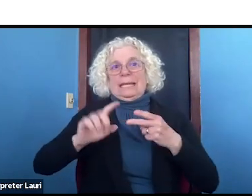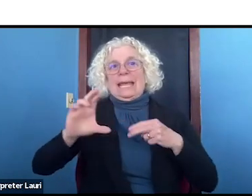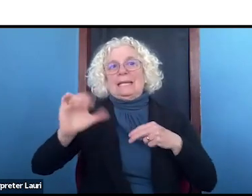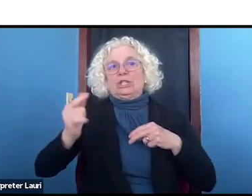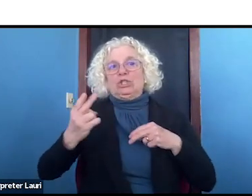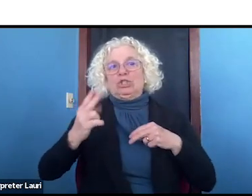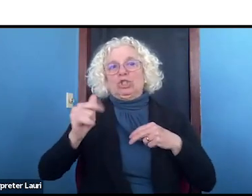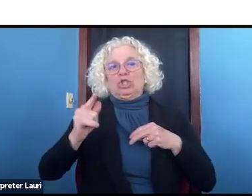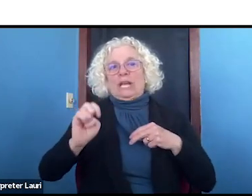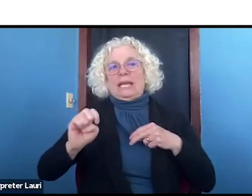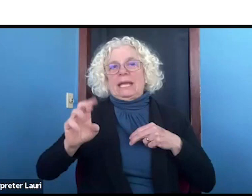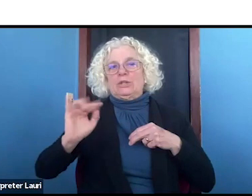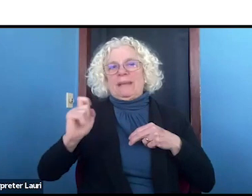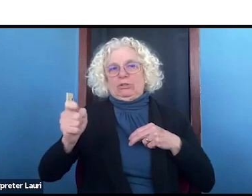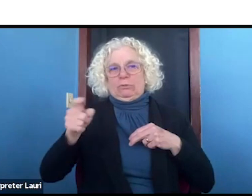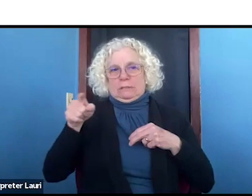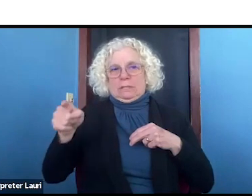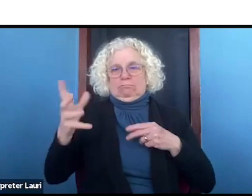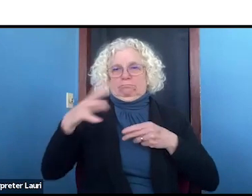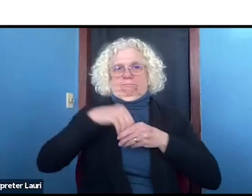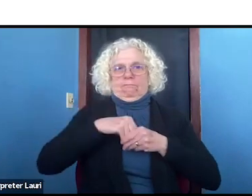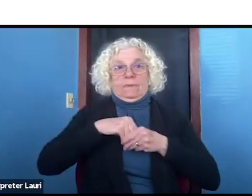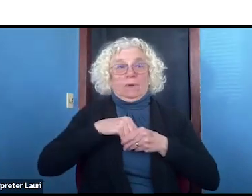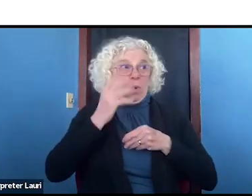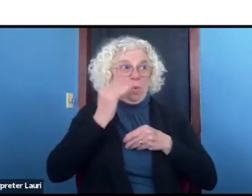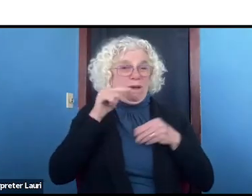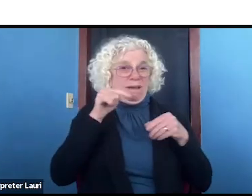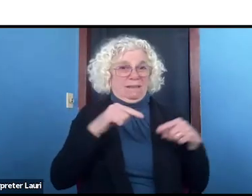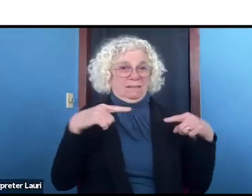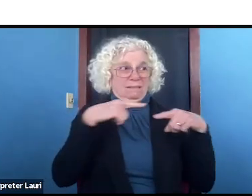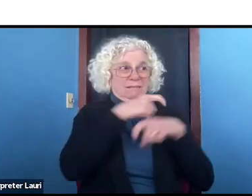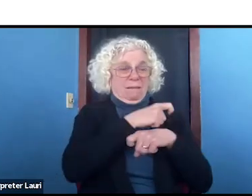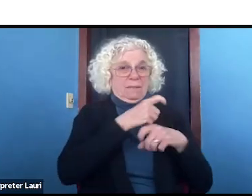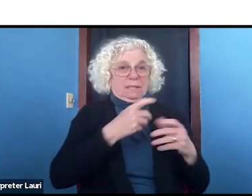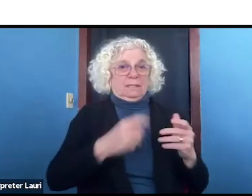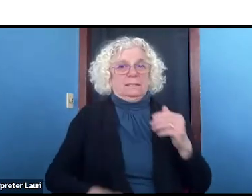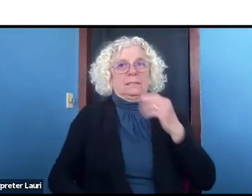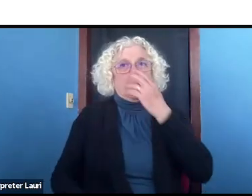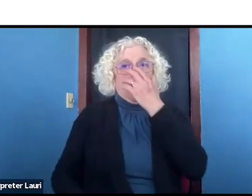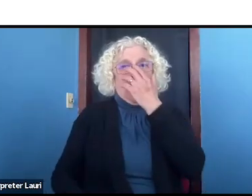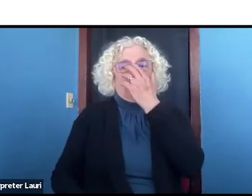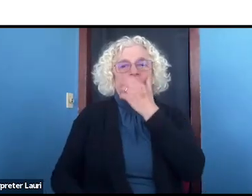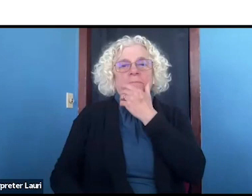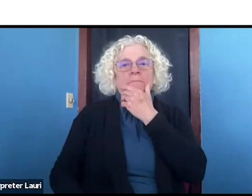on this very important and very complex body of work. So how do we go about doing that?